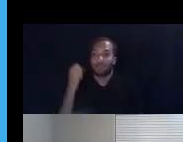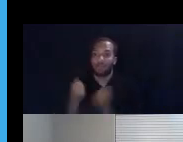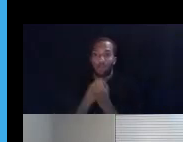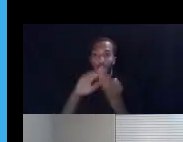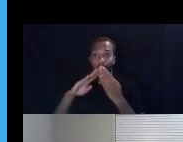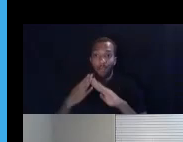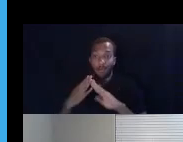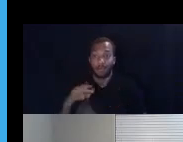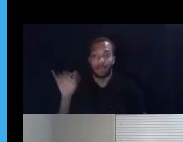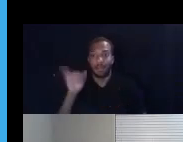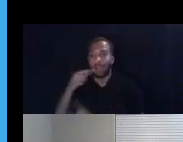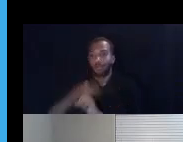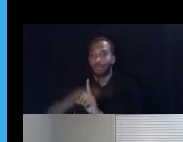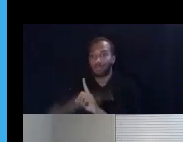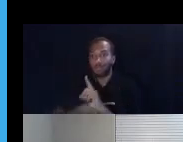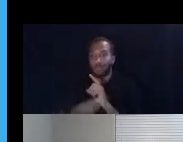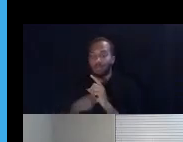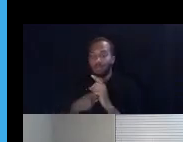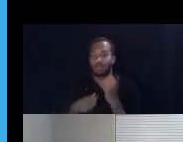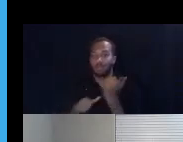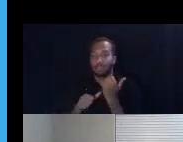like housing assistance. How could they get help from you all?